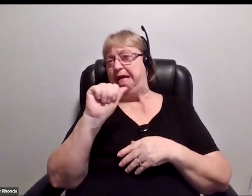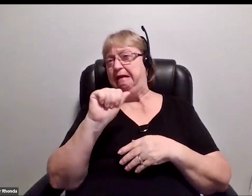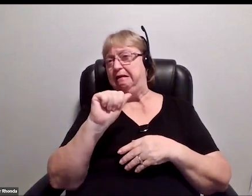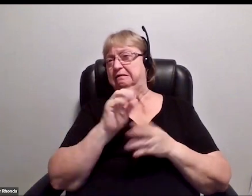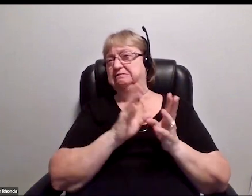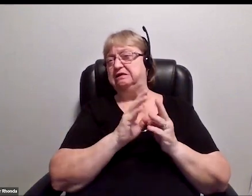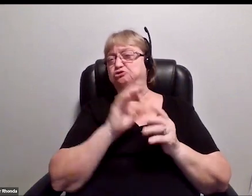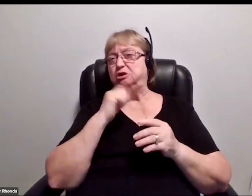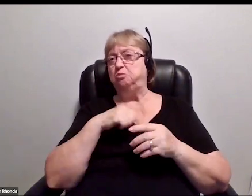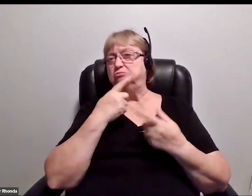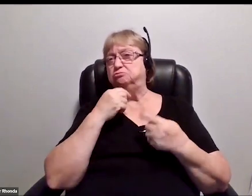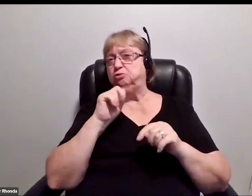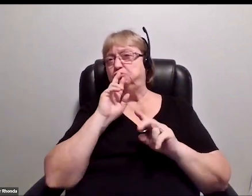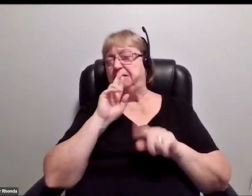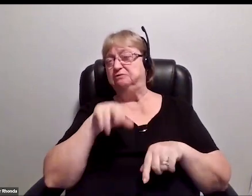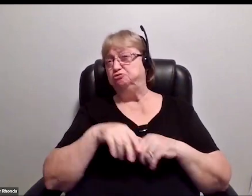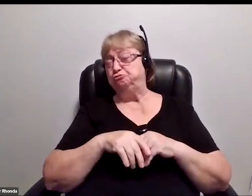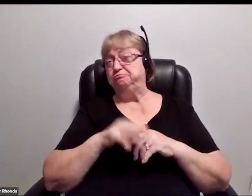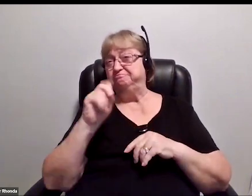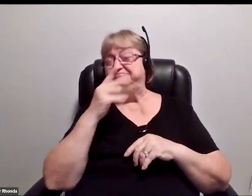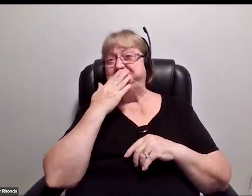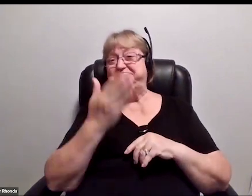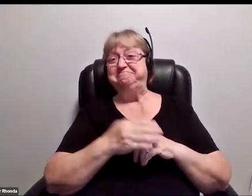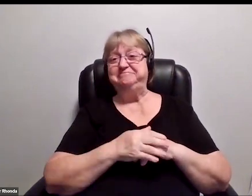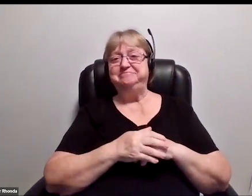to answer them over there. Thank you. -Thank you very much.